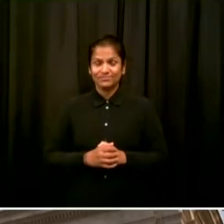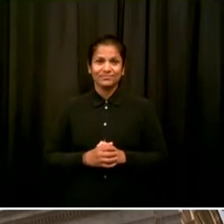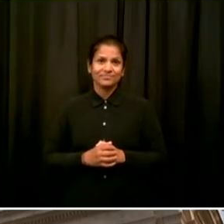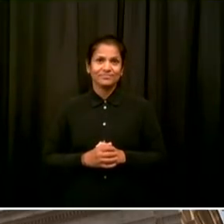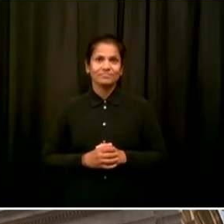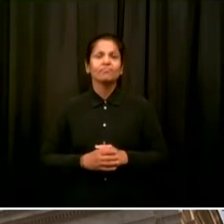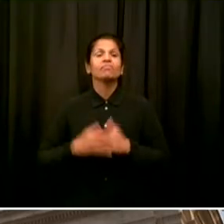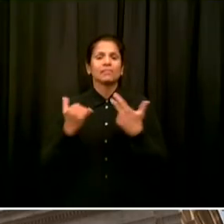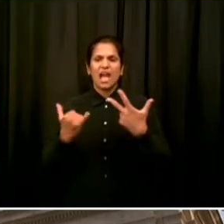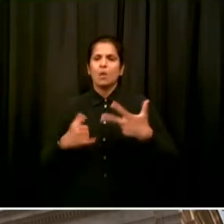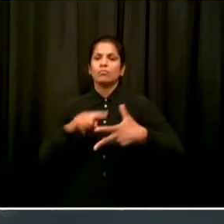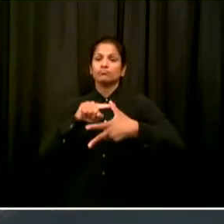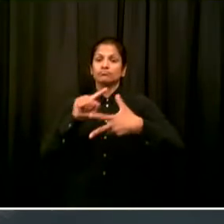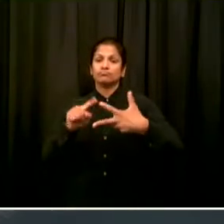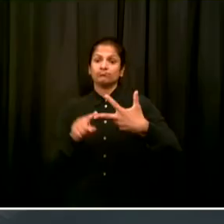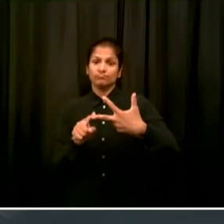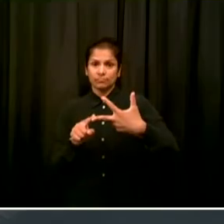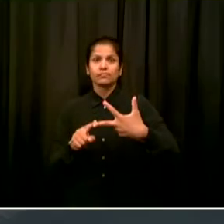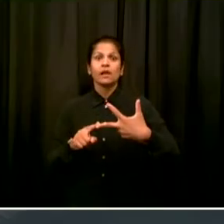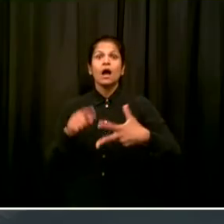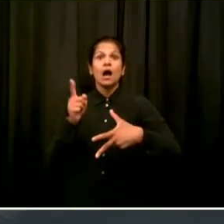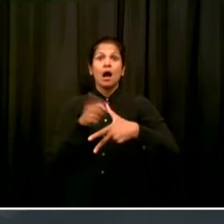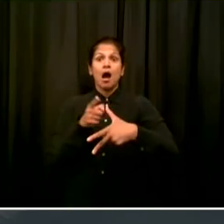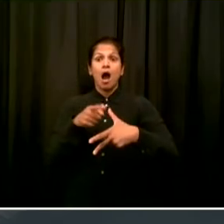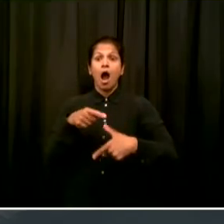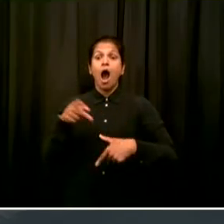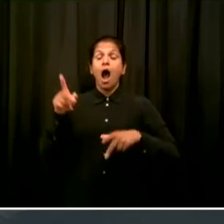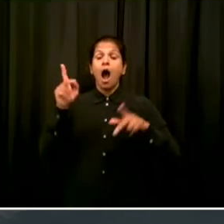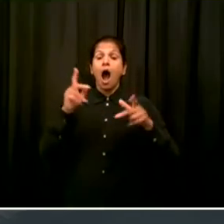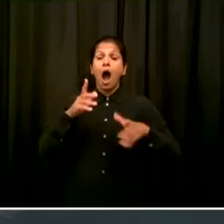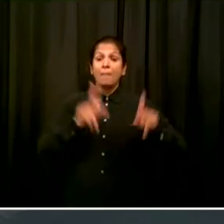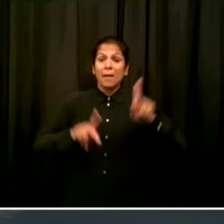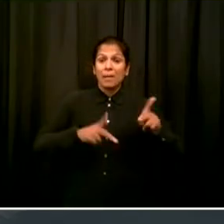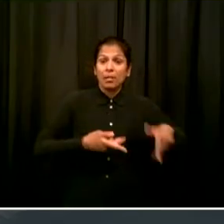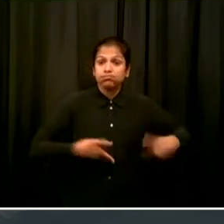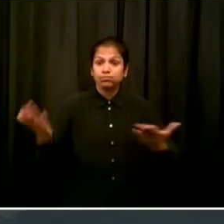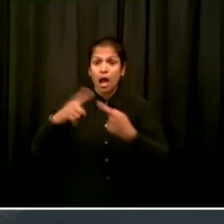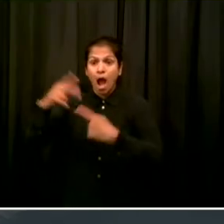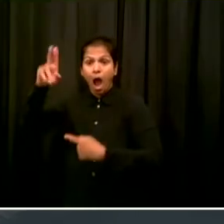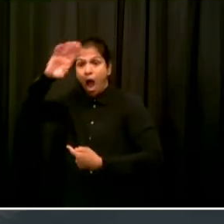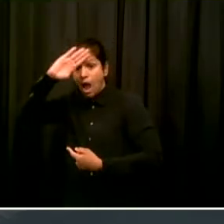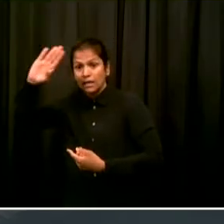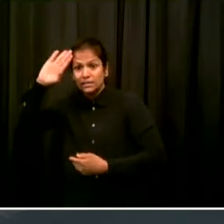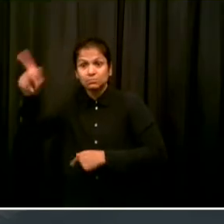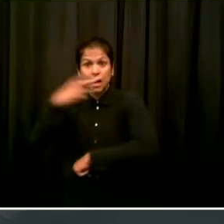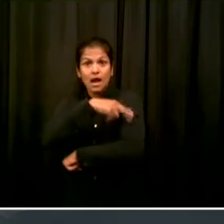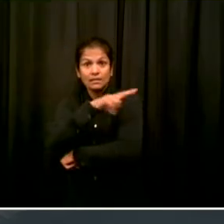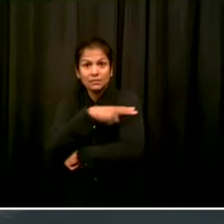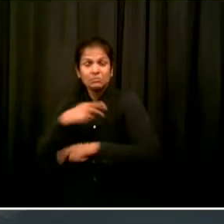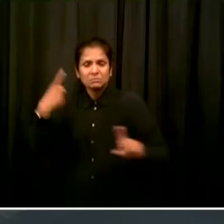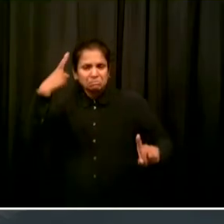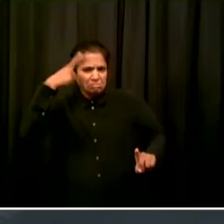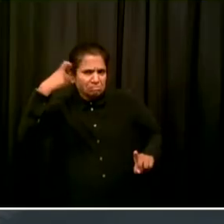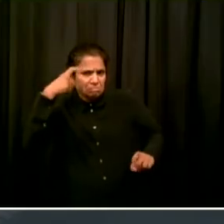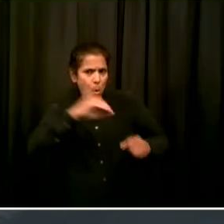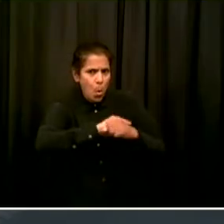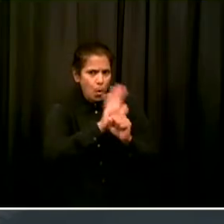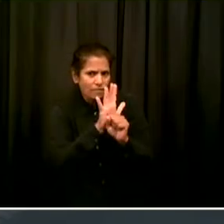MORE AND MORE. SEEIG NFACEBOOK TAKING THE LEAD IS IMPORTANT. LET ME GO OVER INDICATORS. NUMBER 1, DAILY